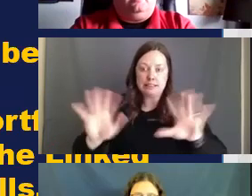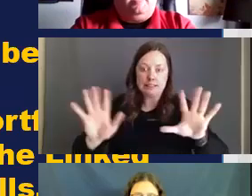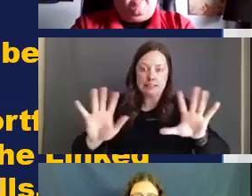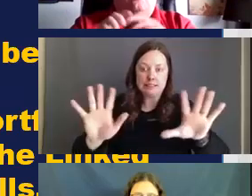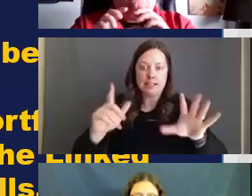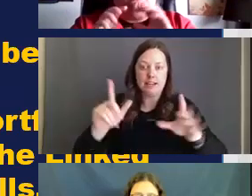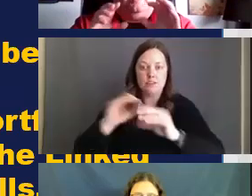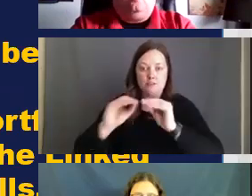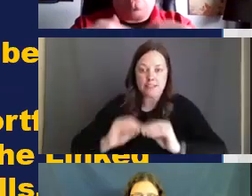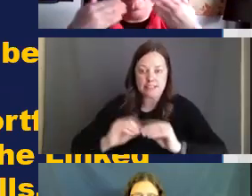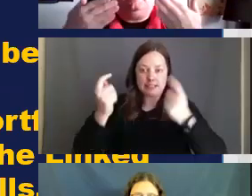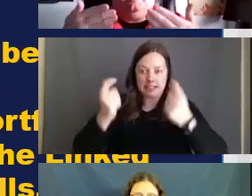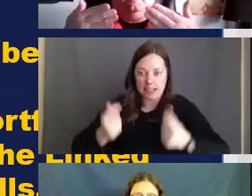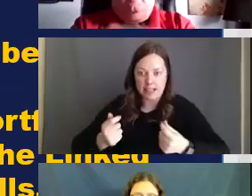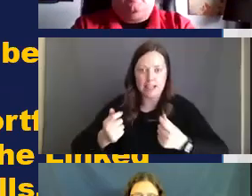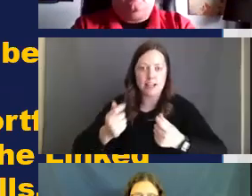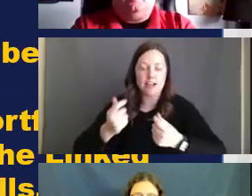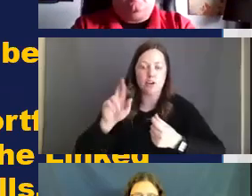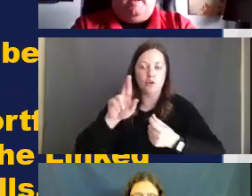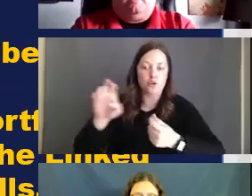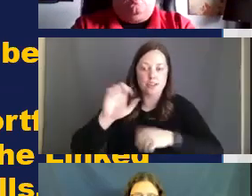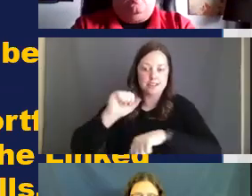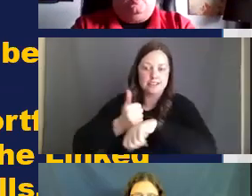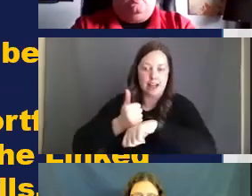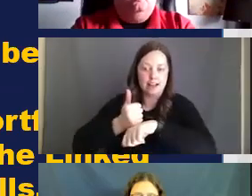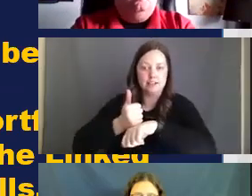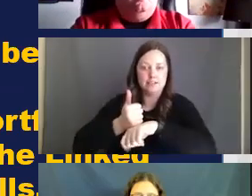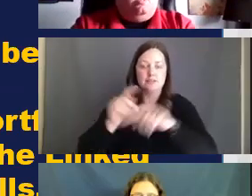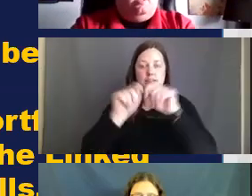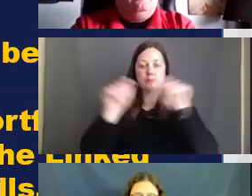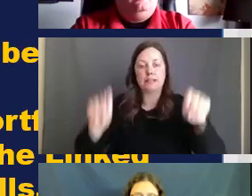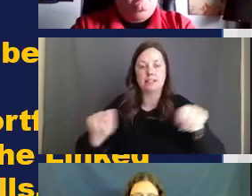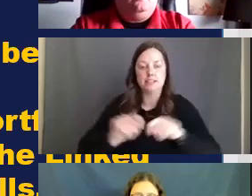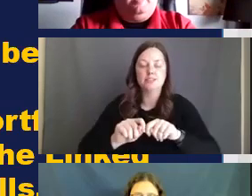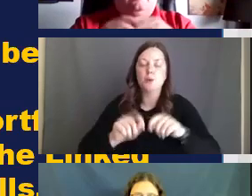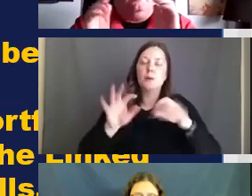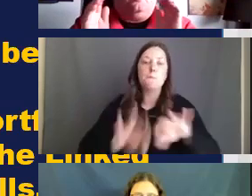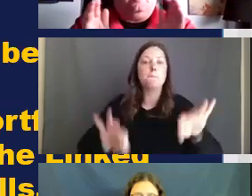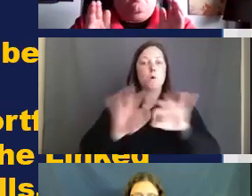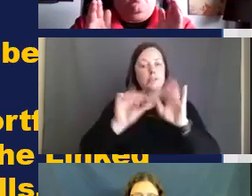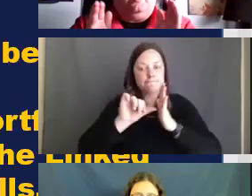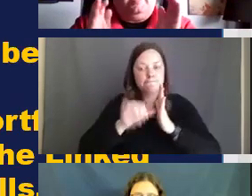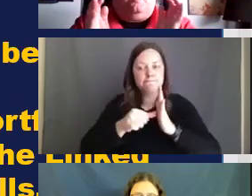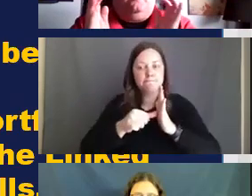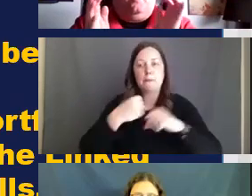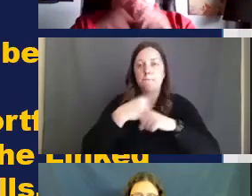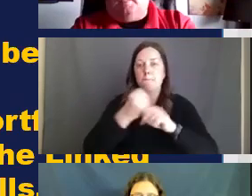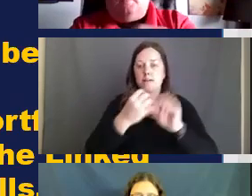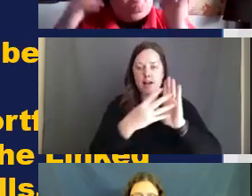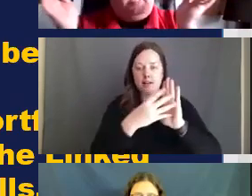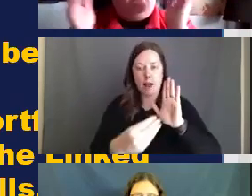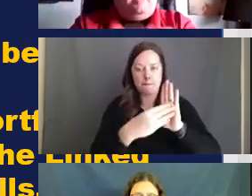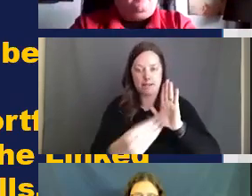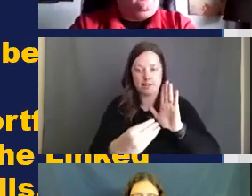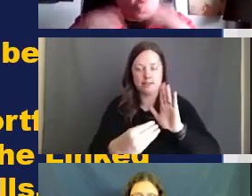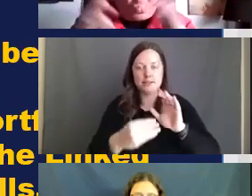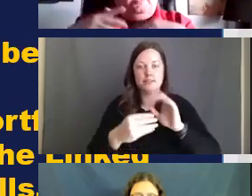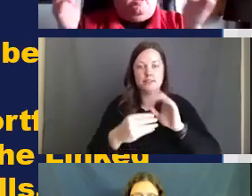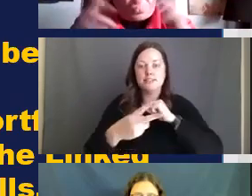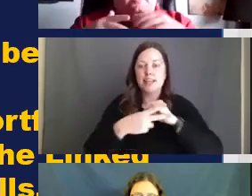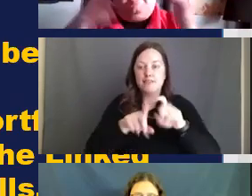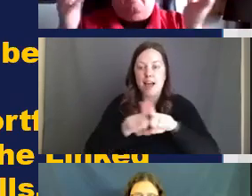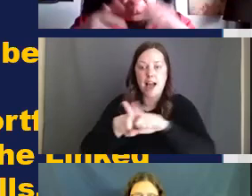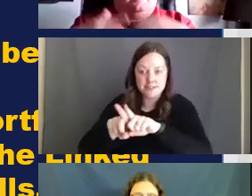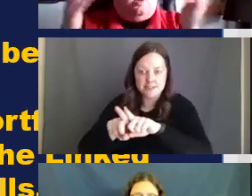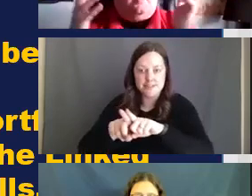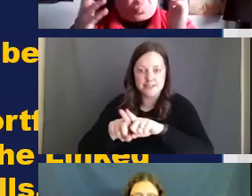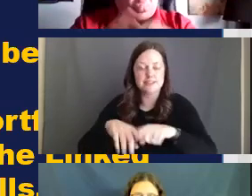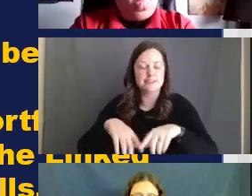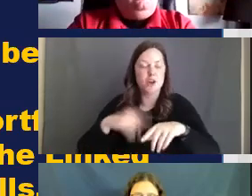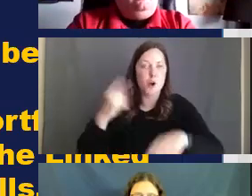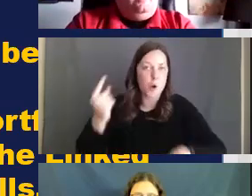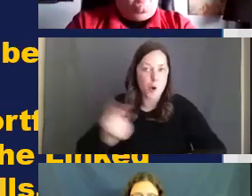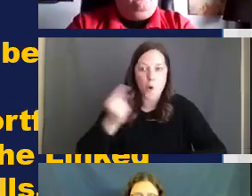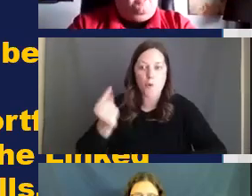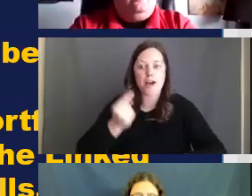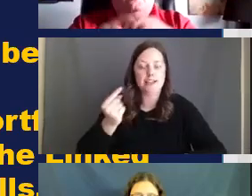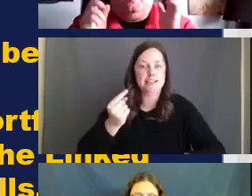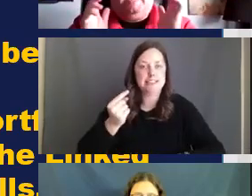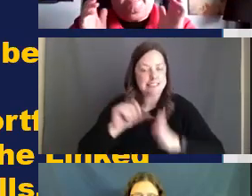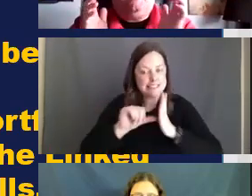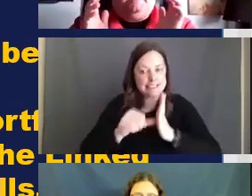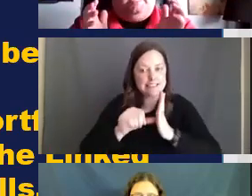And again, refer back to the Padlet for resources and please remember